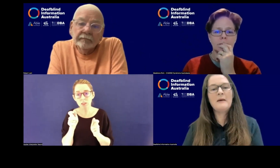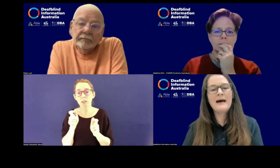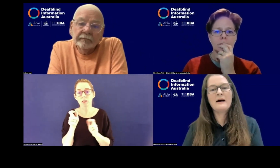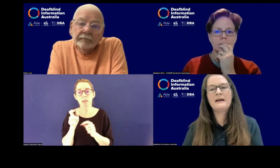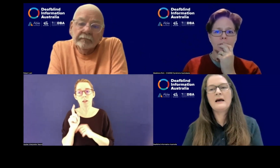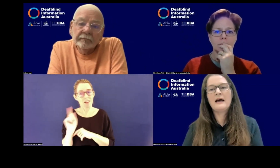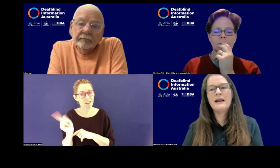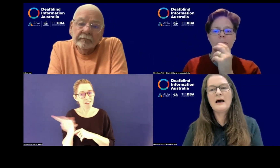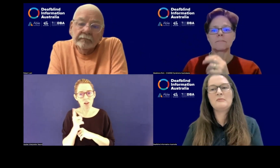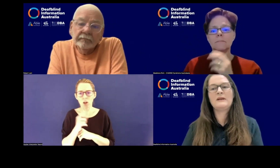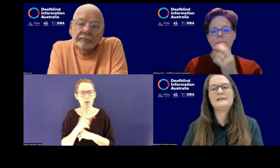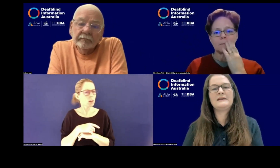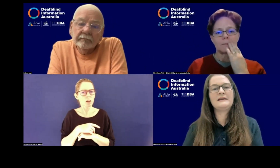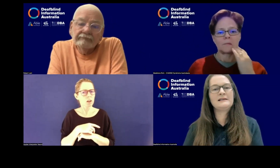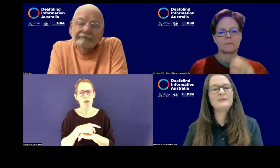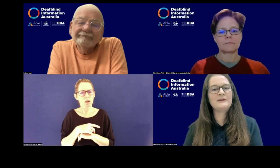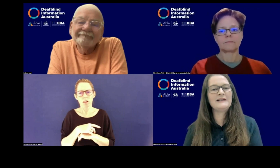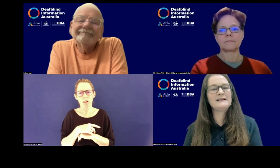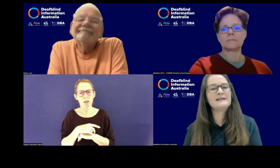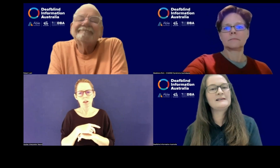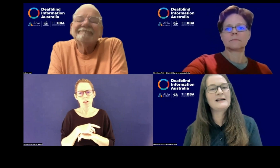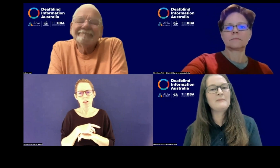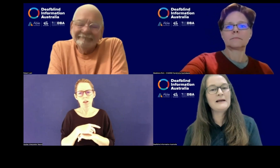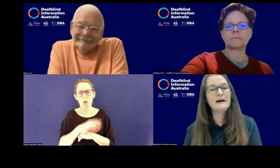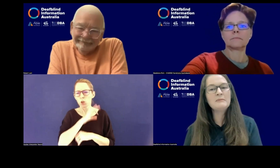about an unpleasant experience that's coming up.